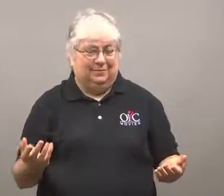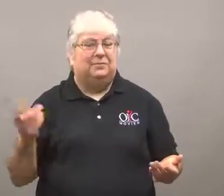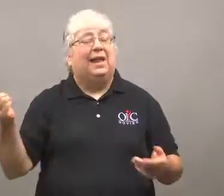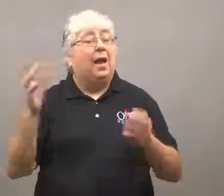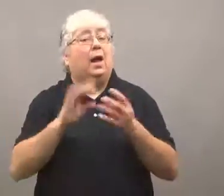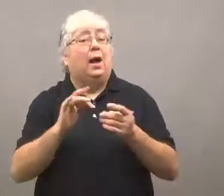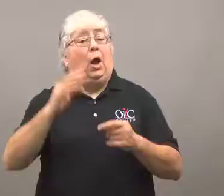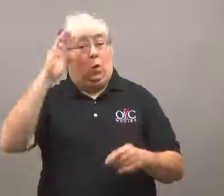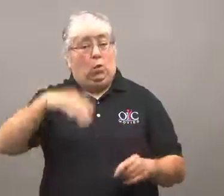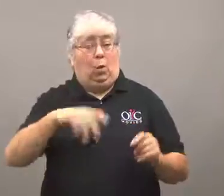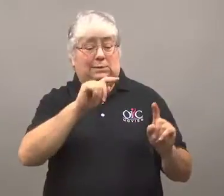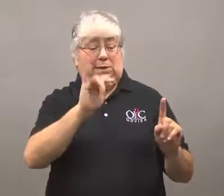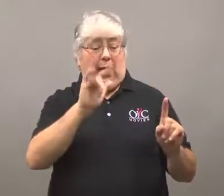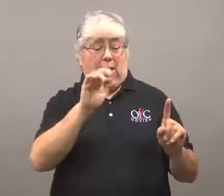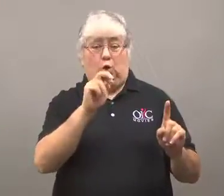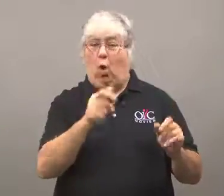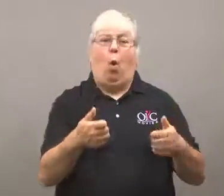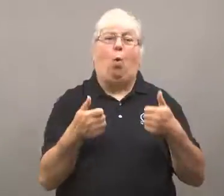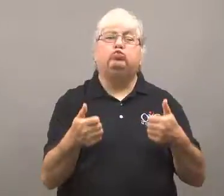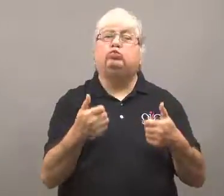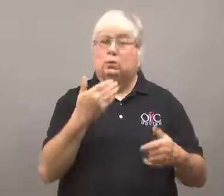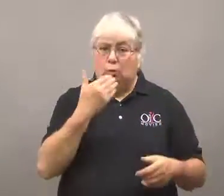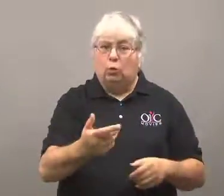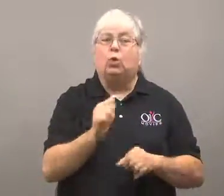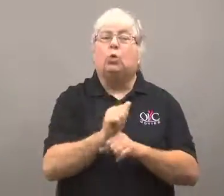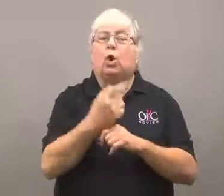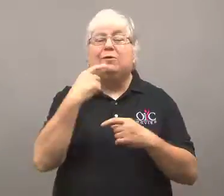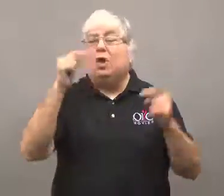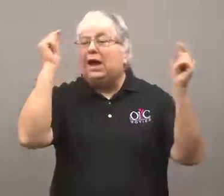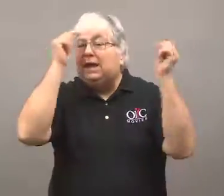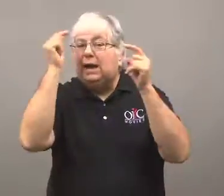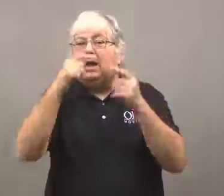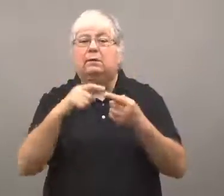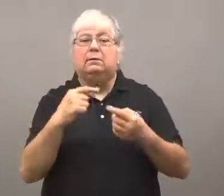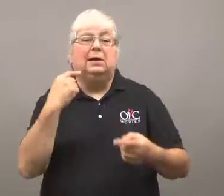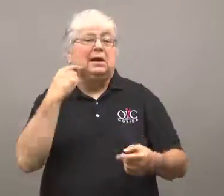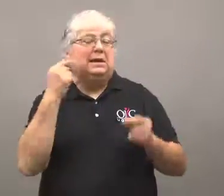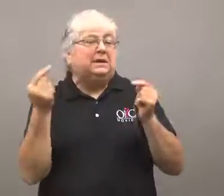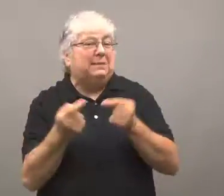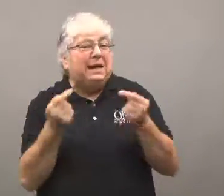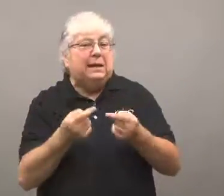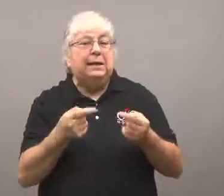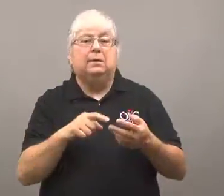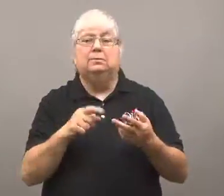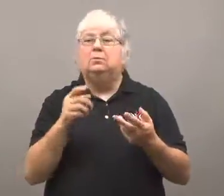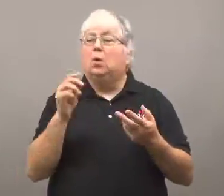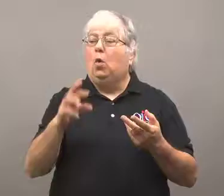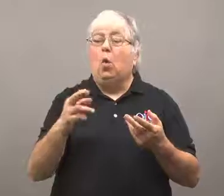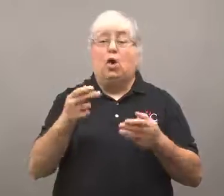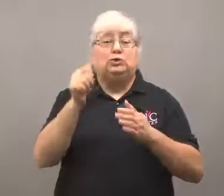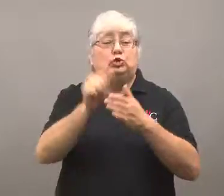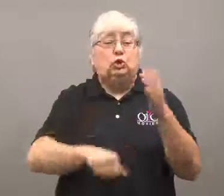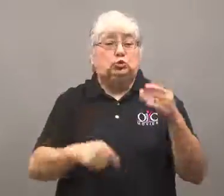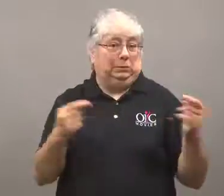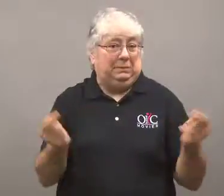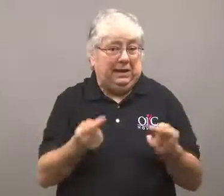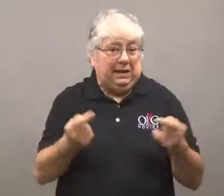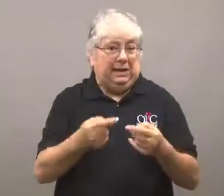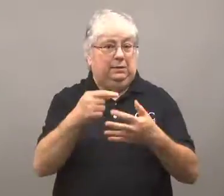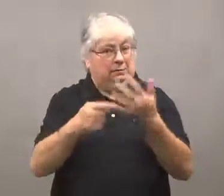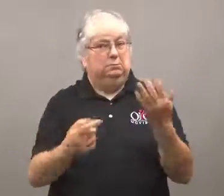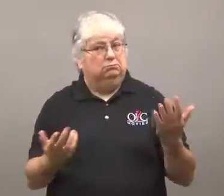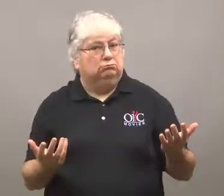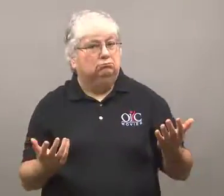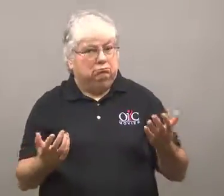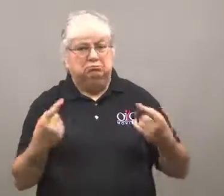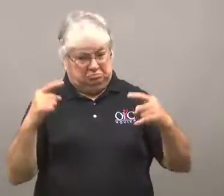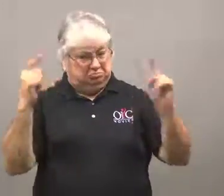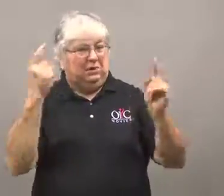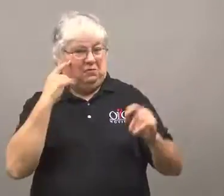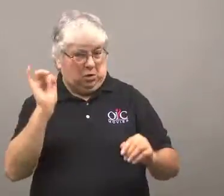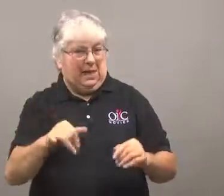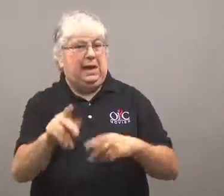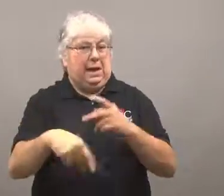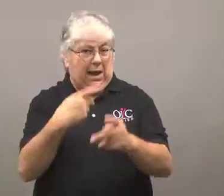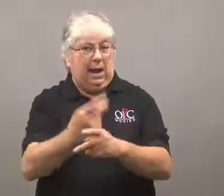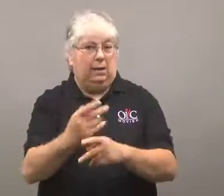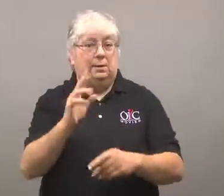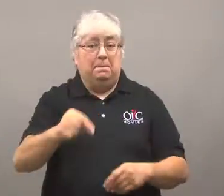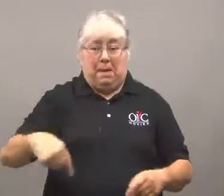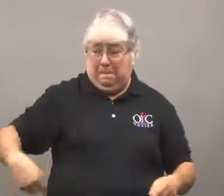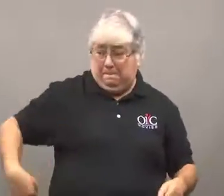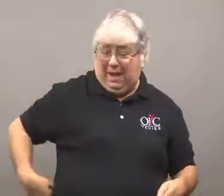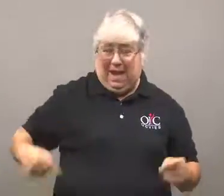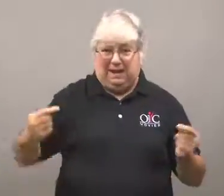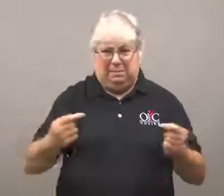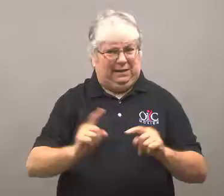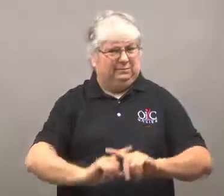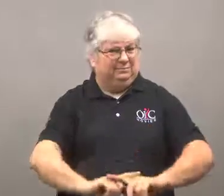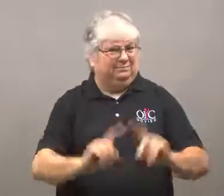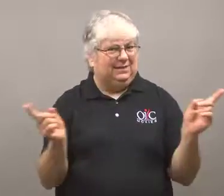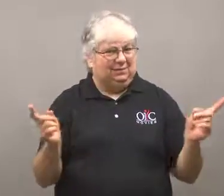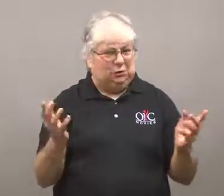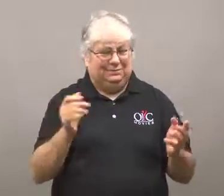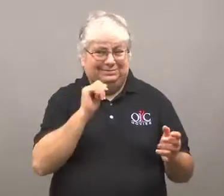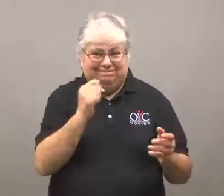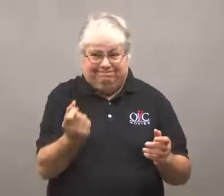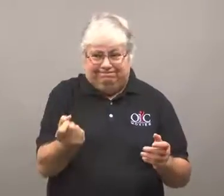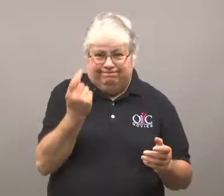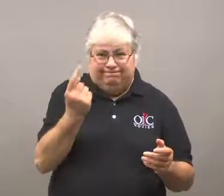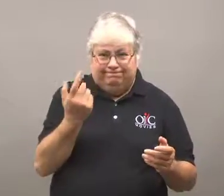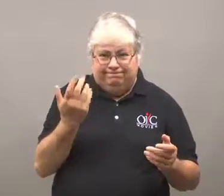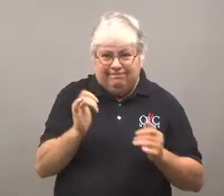Tylenol is very effective for headaches, toothaches and post surgical pain.